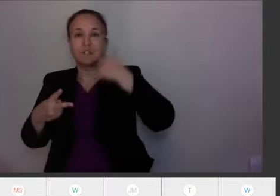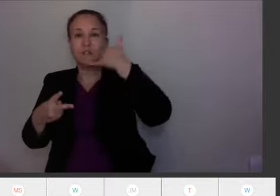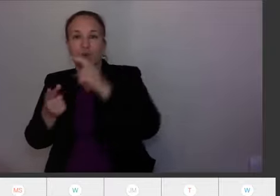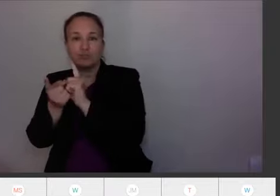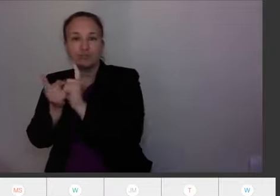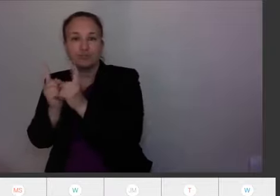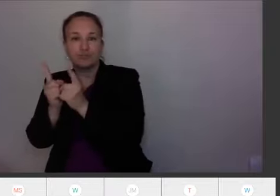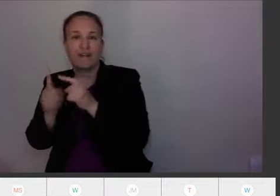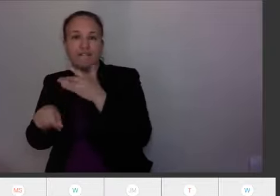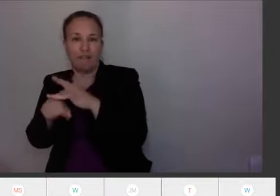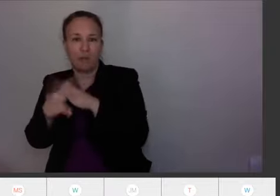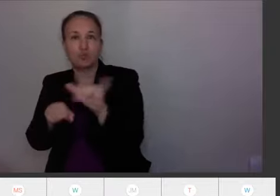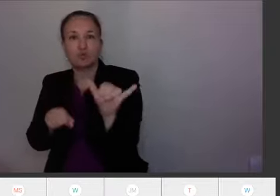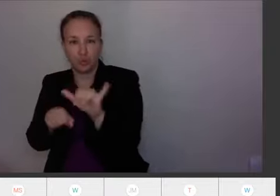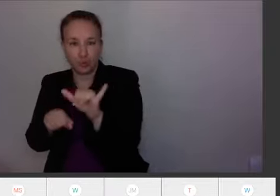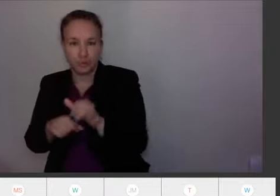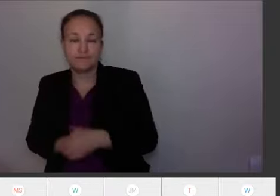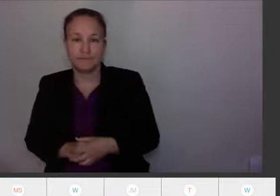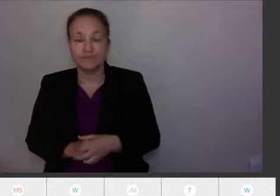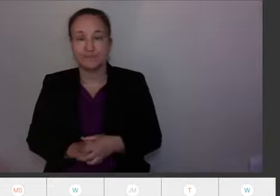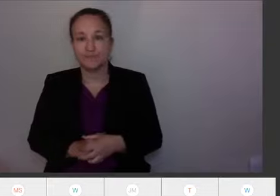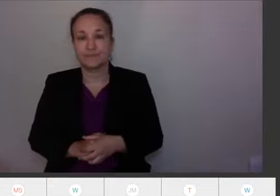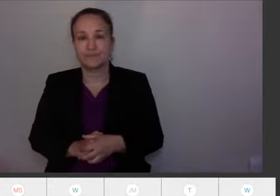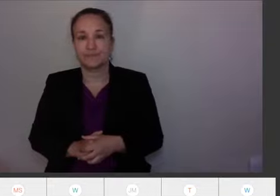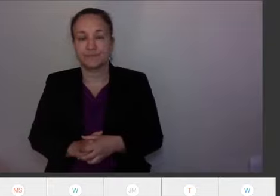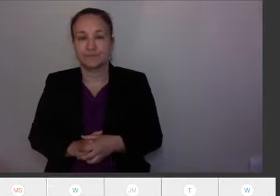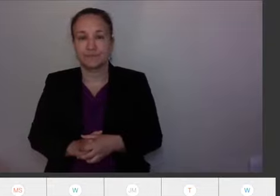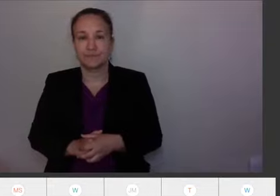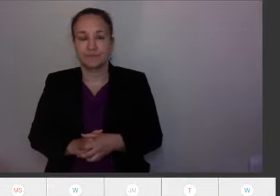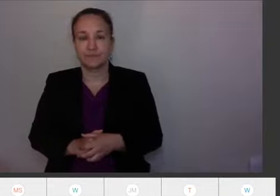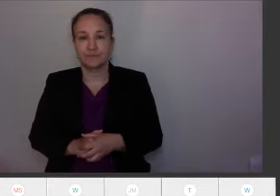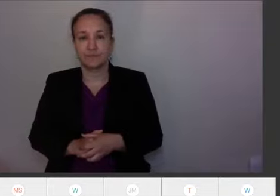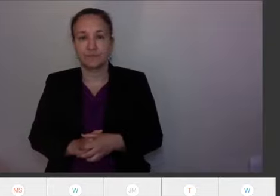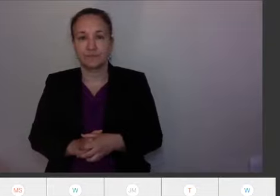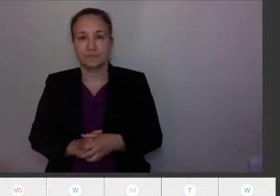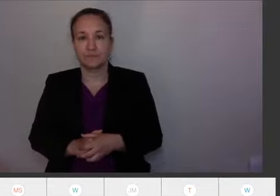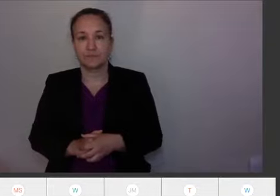available by phone so working together we have